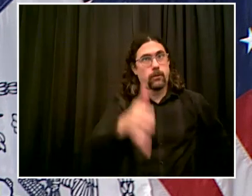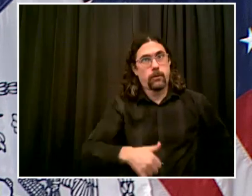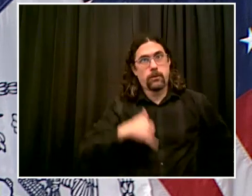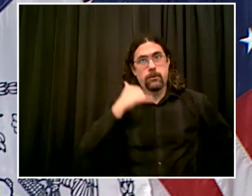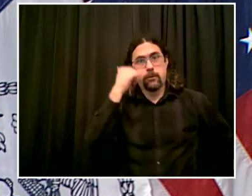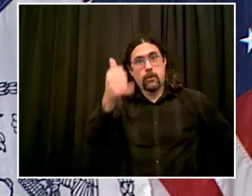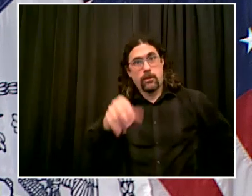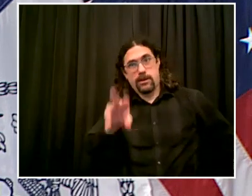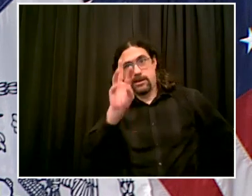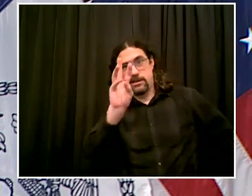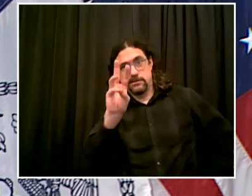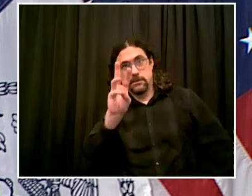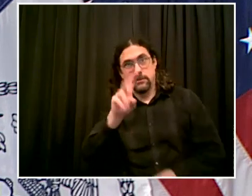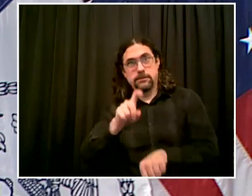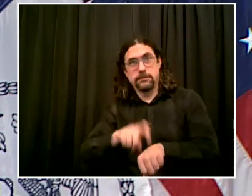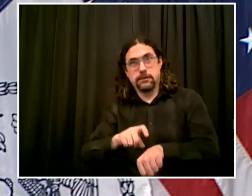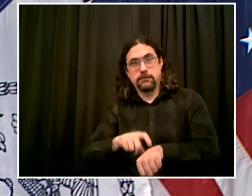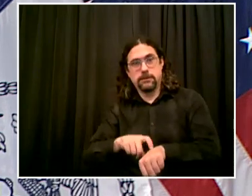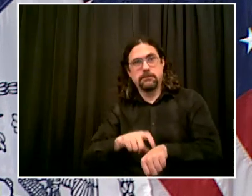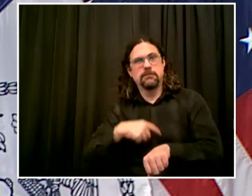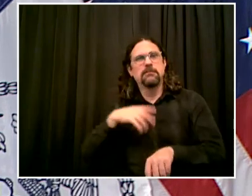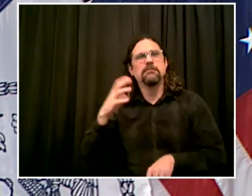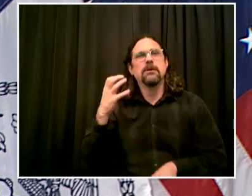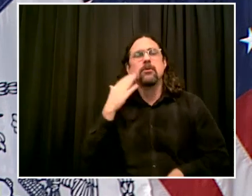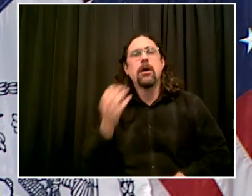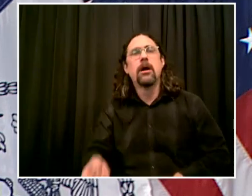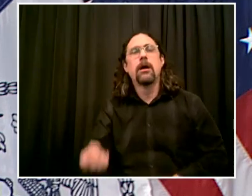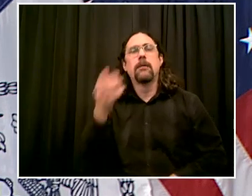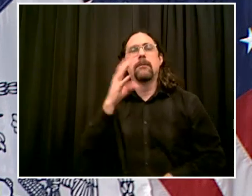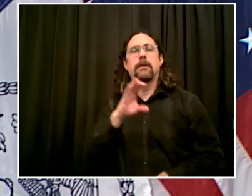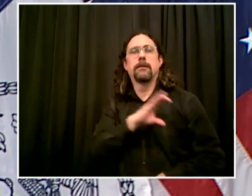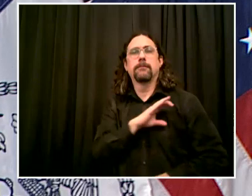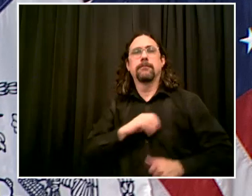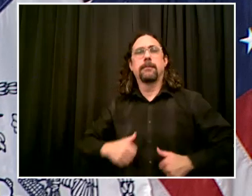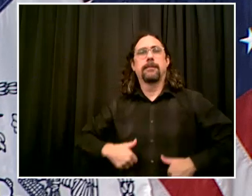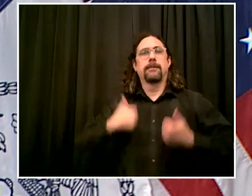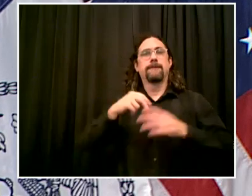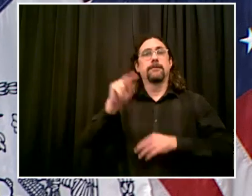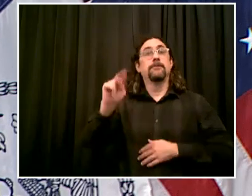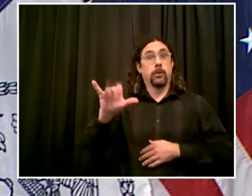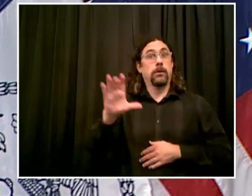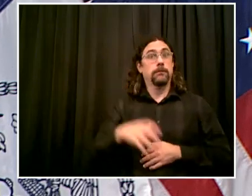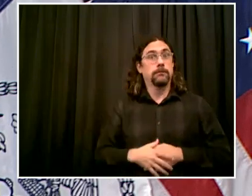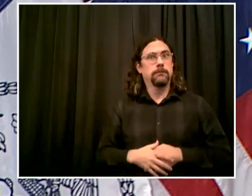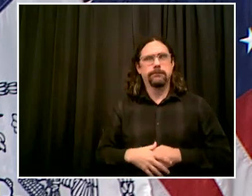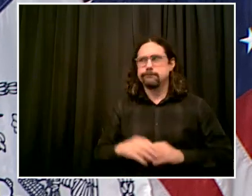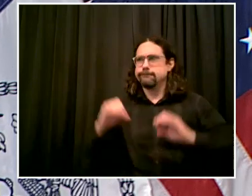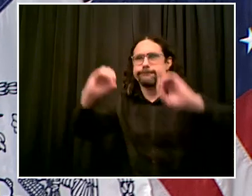YOU THAT THE NYPD WILL NOT ANSWER THAT QUESTION?